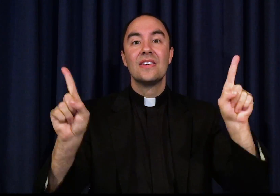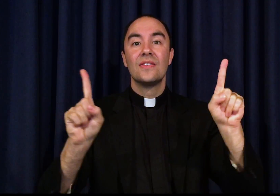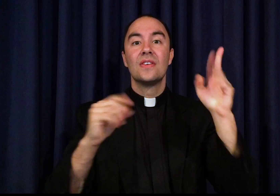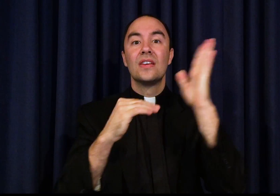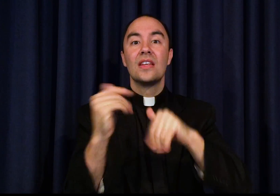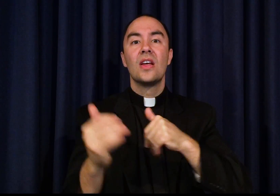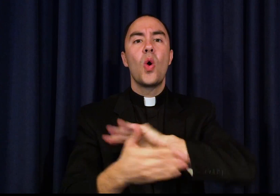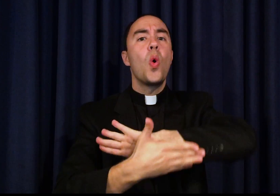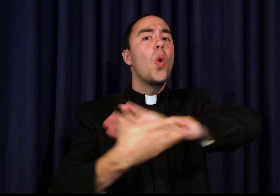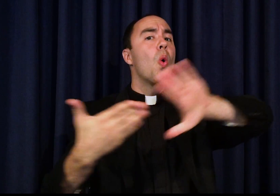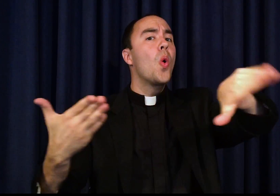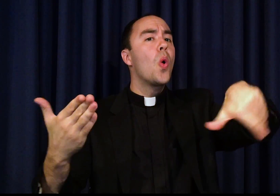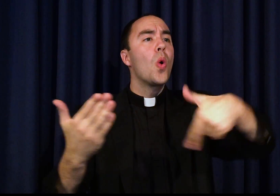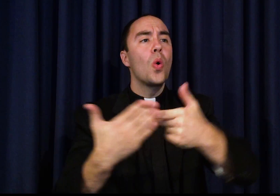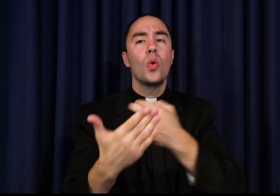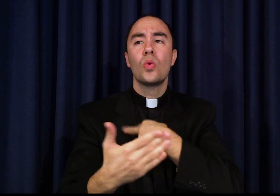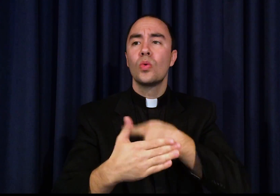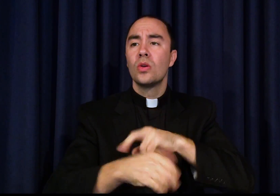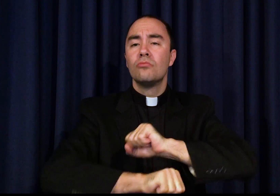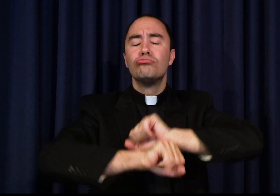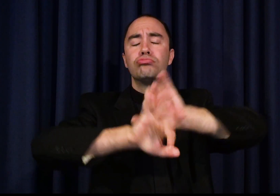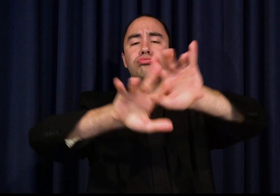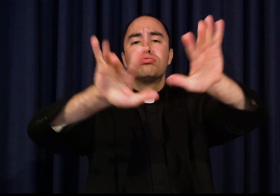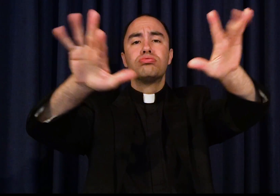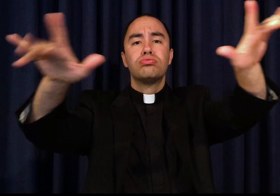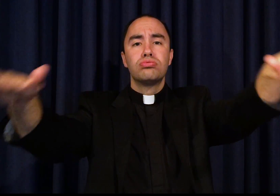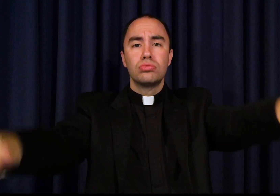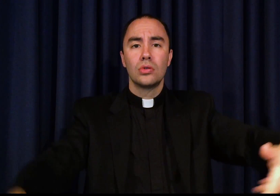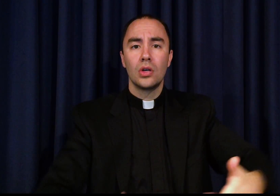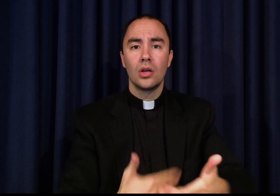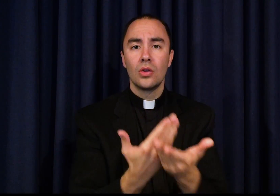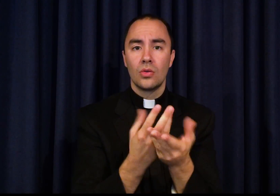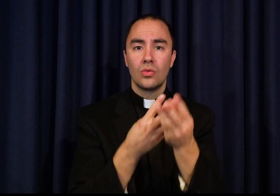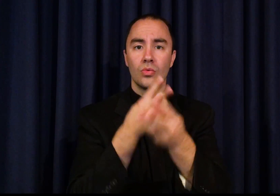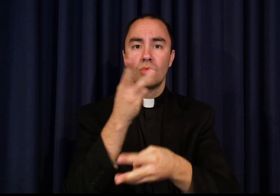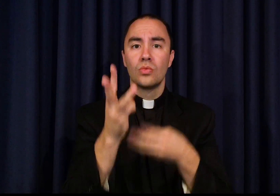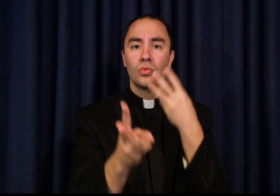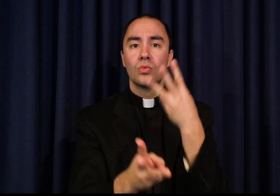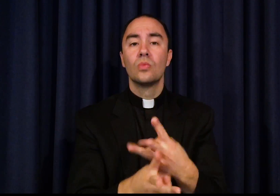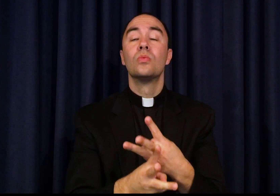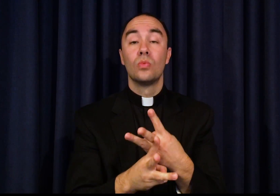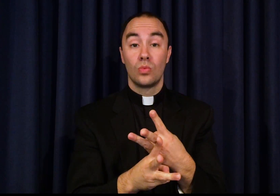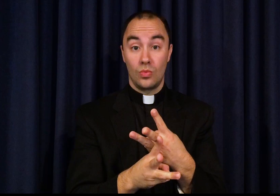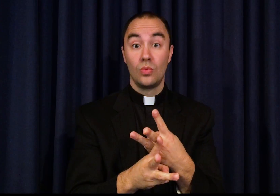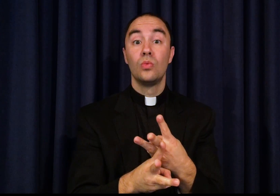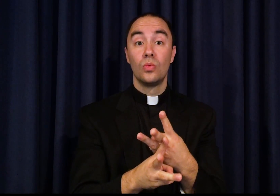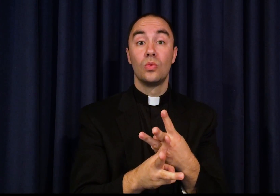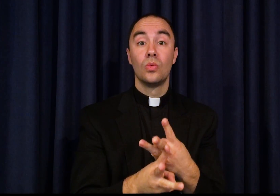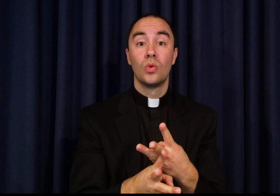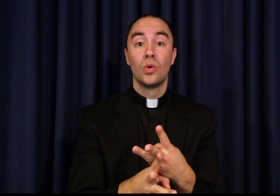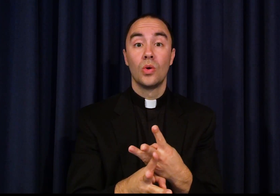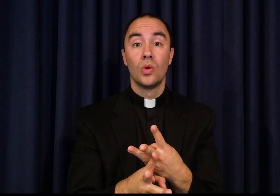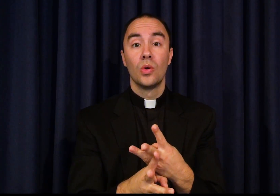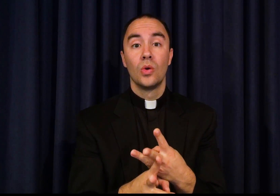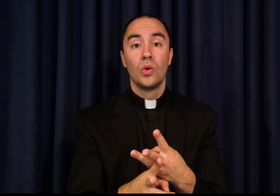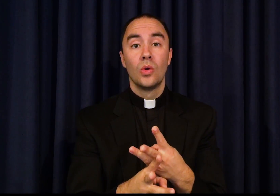foundation of the Christian faith. It's what makes us different than all the other religions throughout the whole